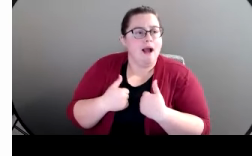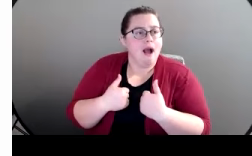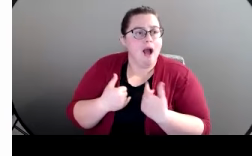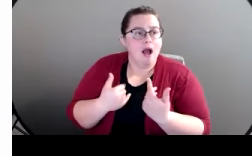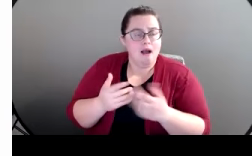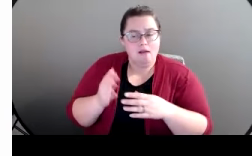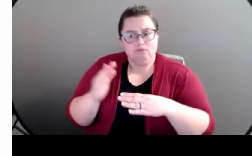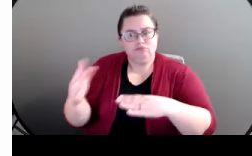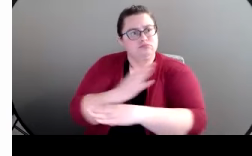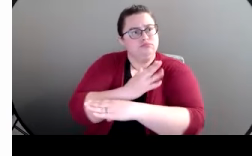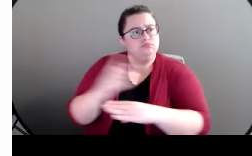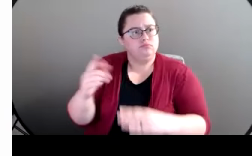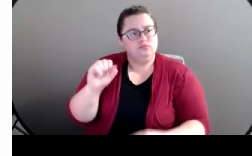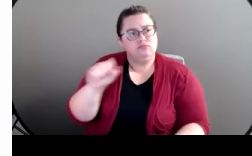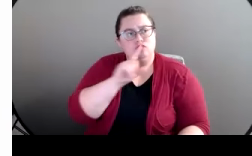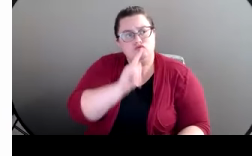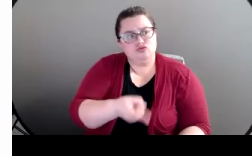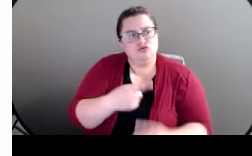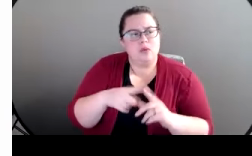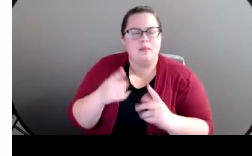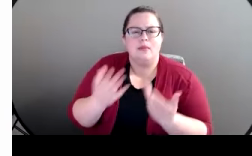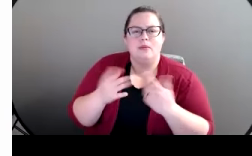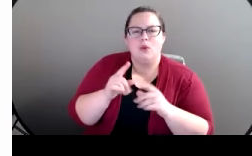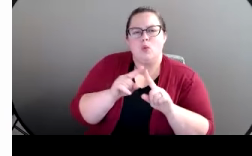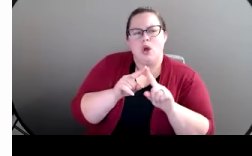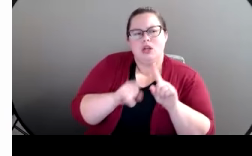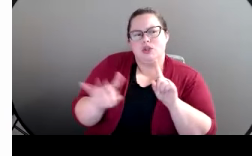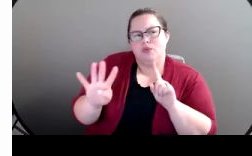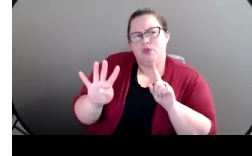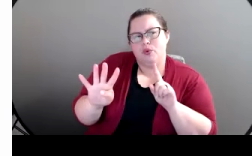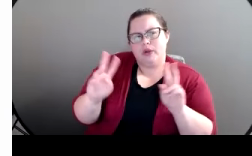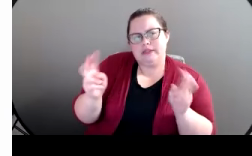but maybe only about 1 to 4 titles, for each of those subjects.